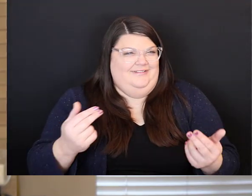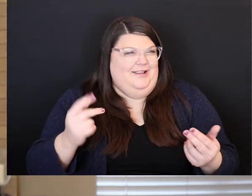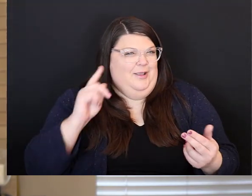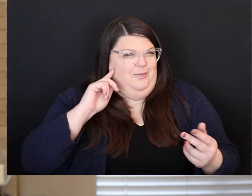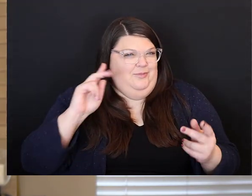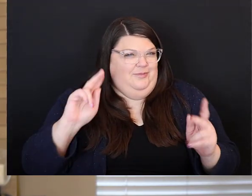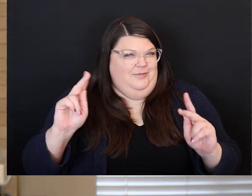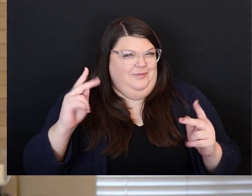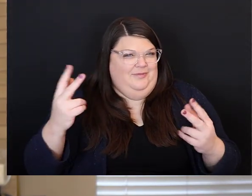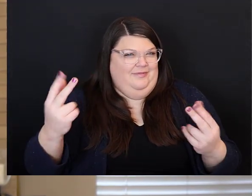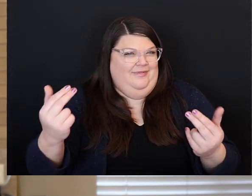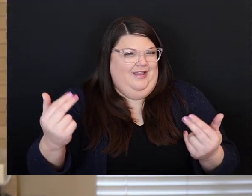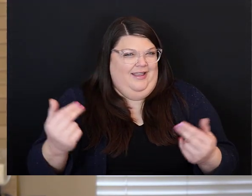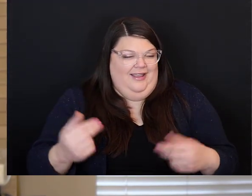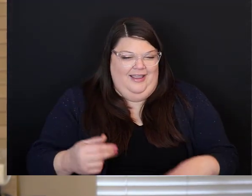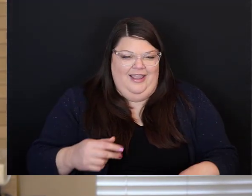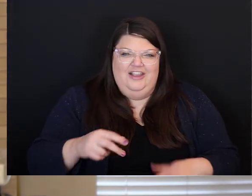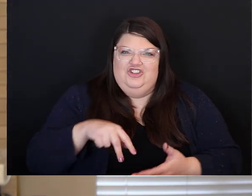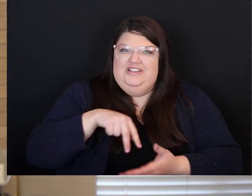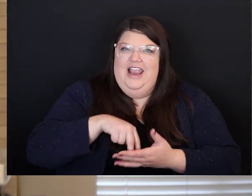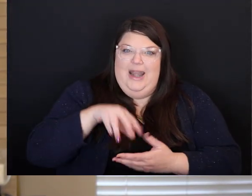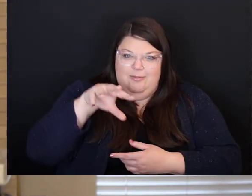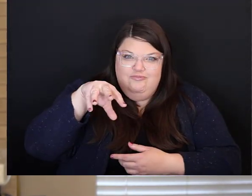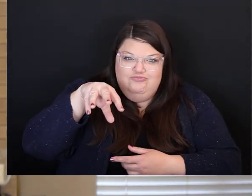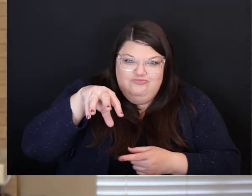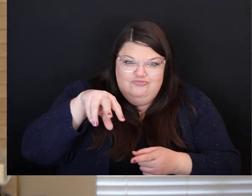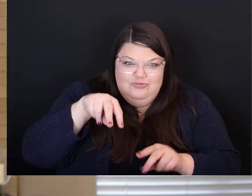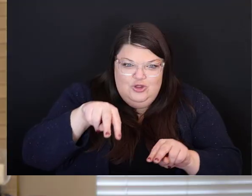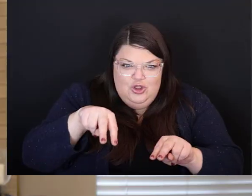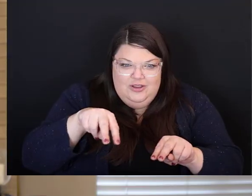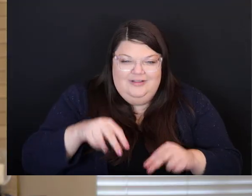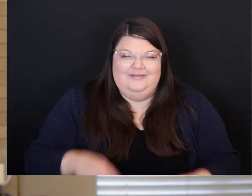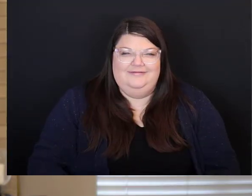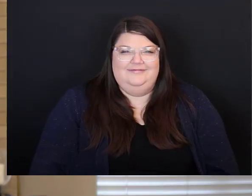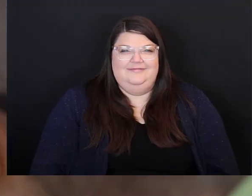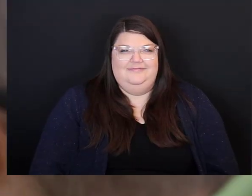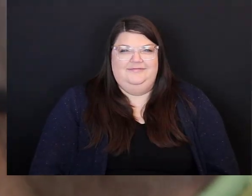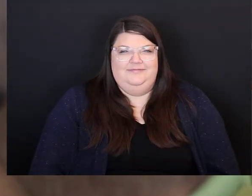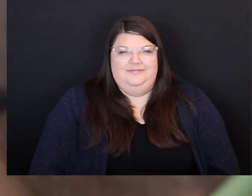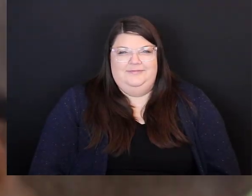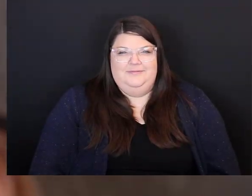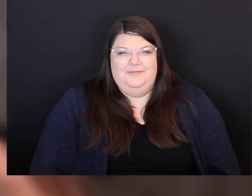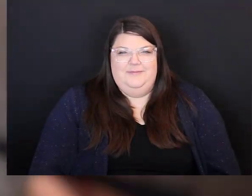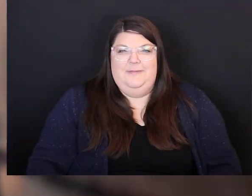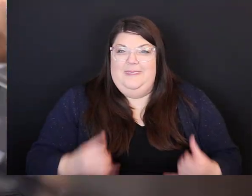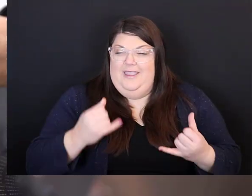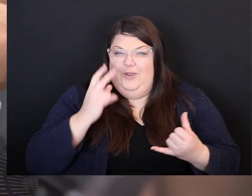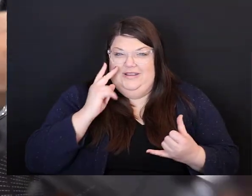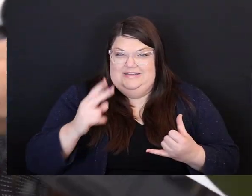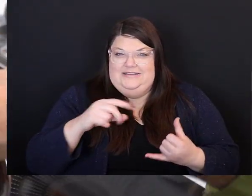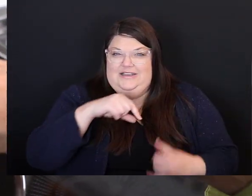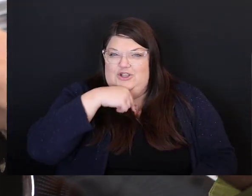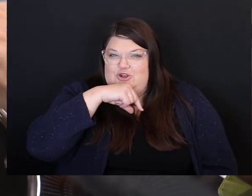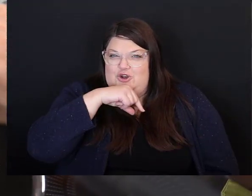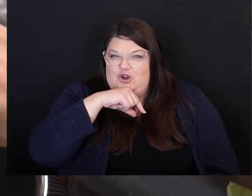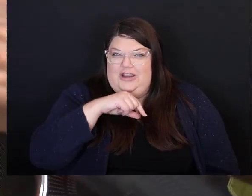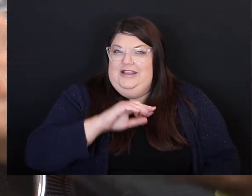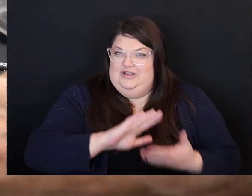I mean, you just- - I'm leaving that in. Why don't you just stand up on here and point down? So now you can see the turkey's pretty much cooked, which is great.